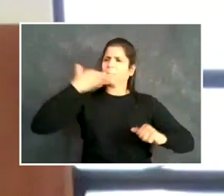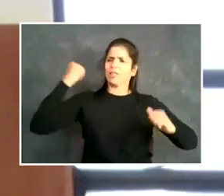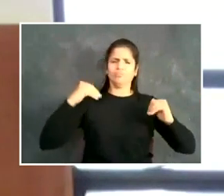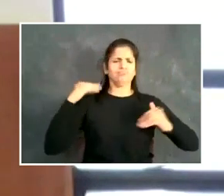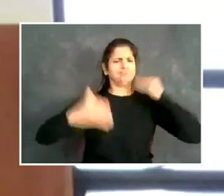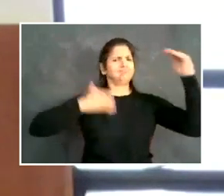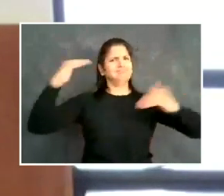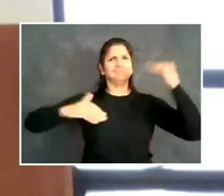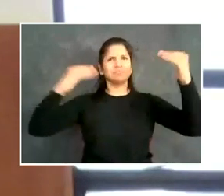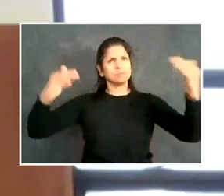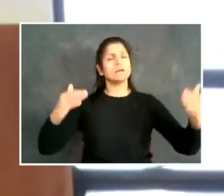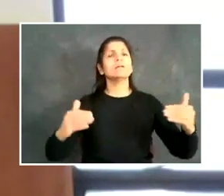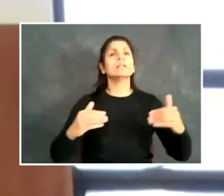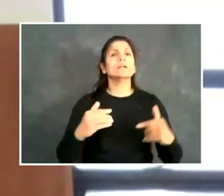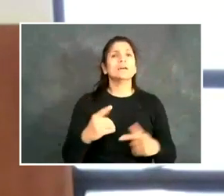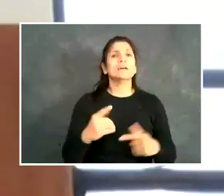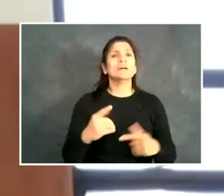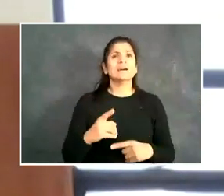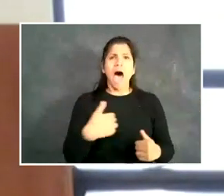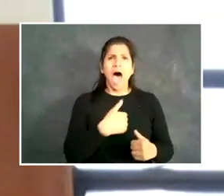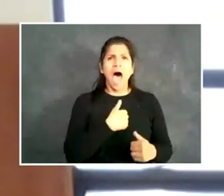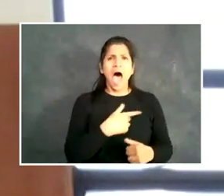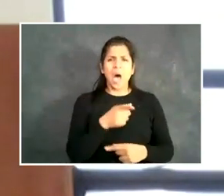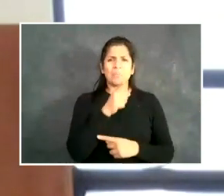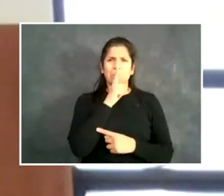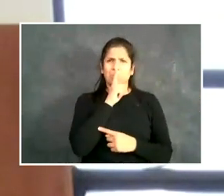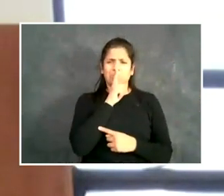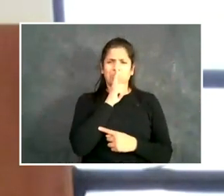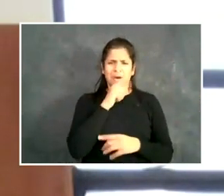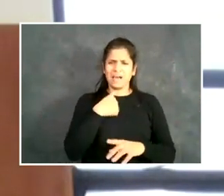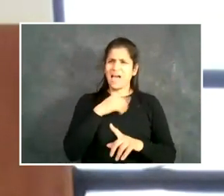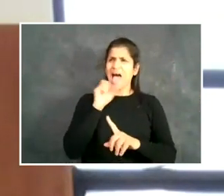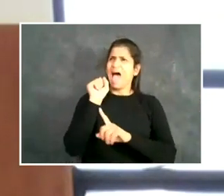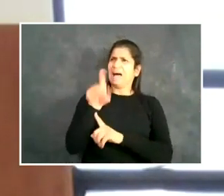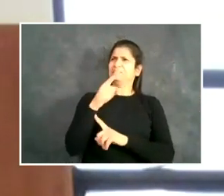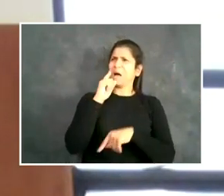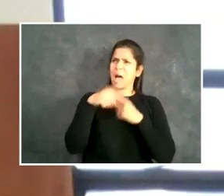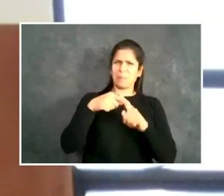WE WANT TO HELP NEW YORKERS LIVE THEIR HEALTHIEST LIFE WITHOUT EXCEPTION AND WE DON'T CARE ABOUT YOUR IMMIGRATION